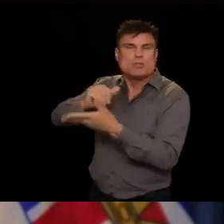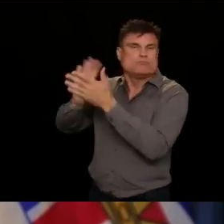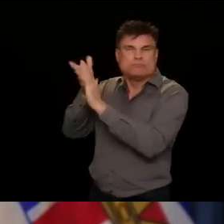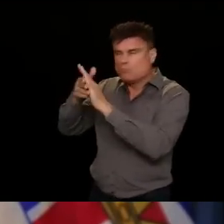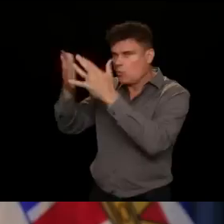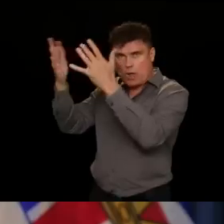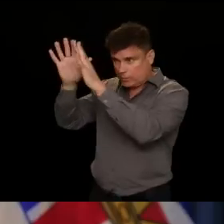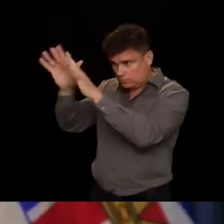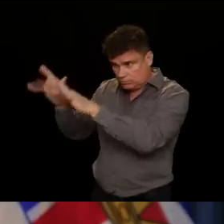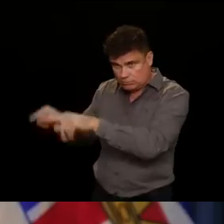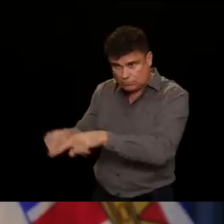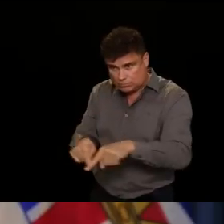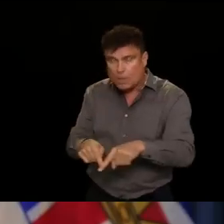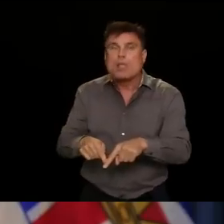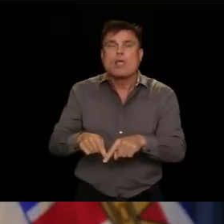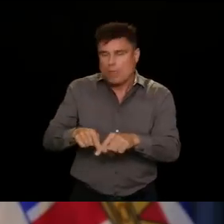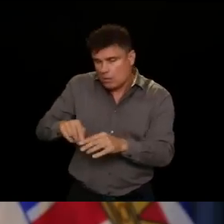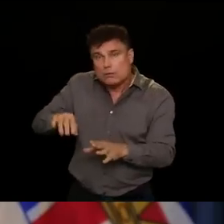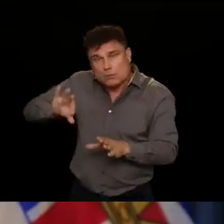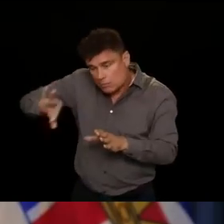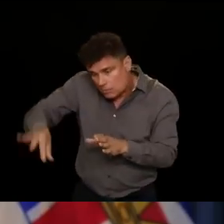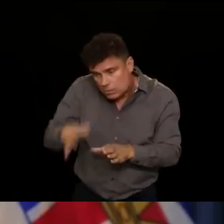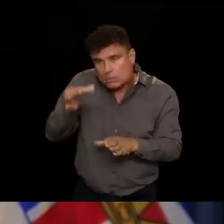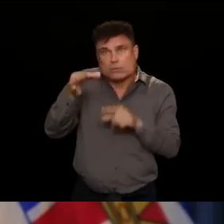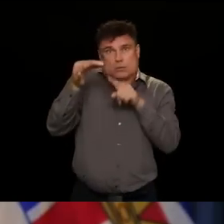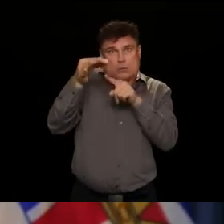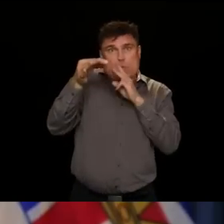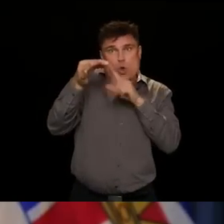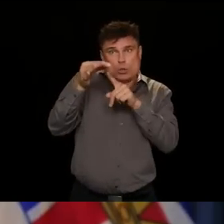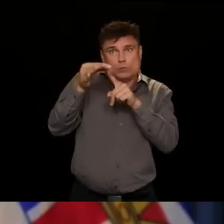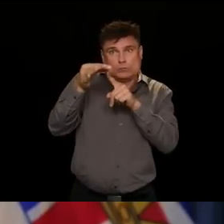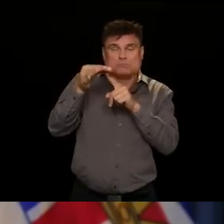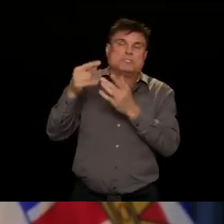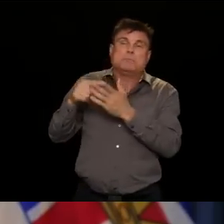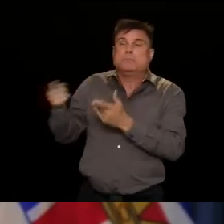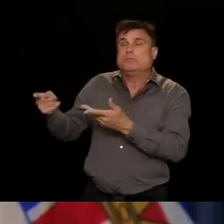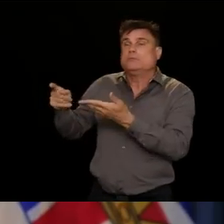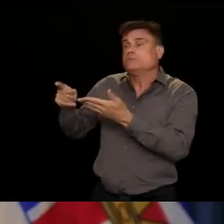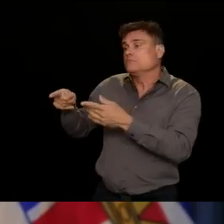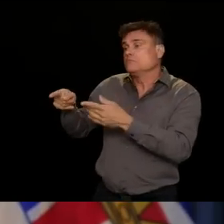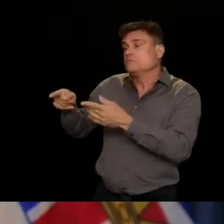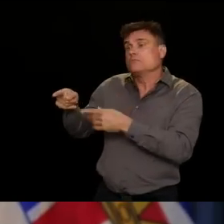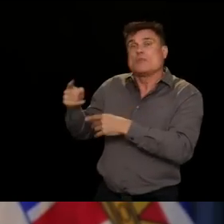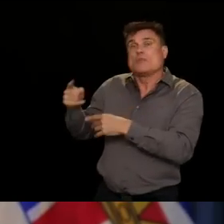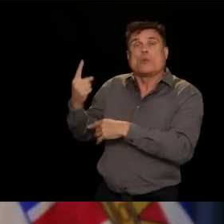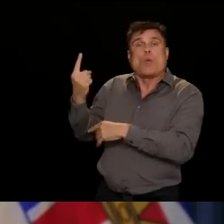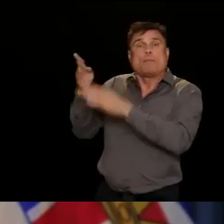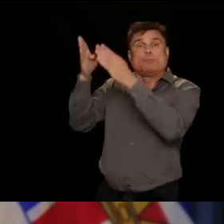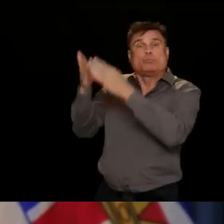community. Where I think it will be helpful for us, is if we start to see